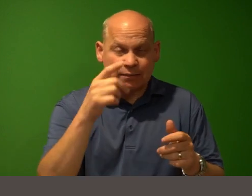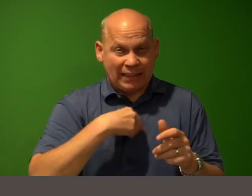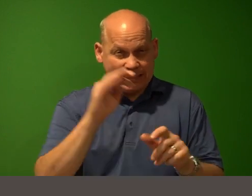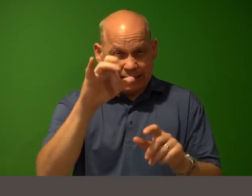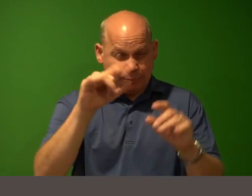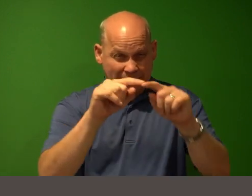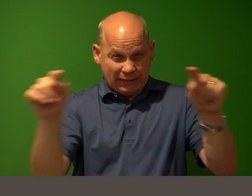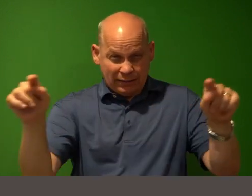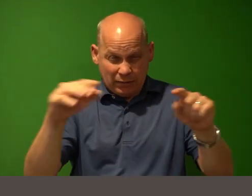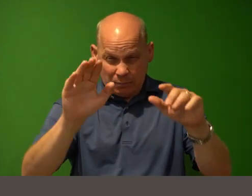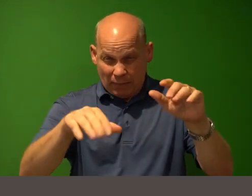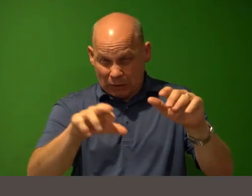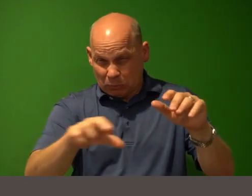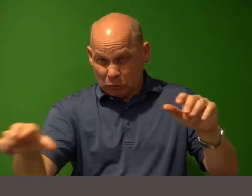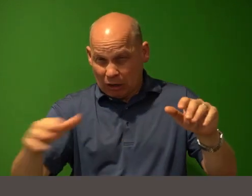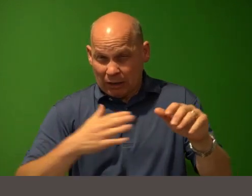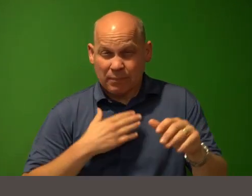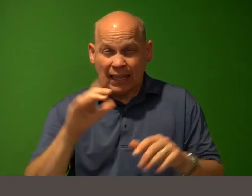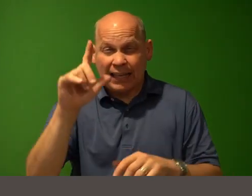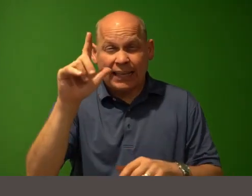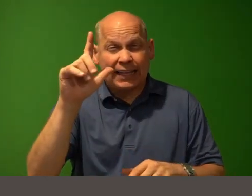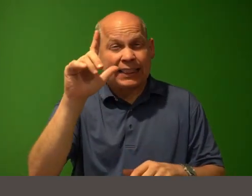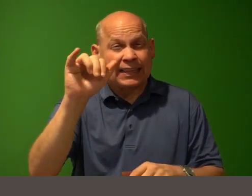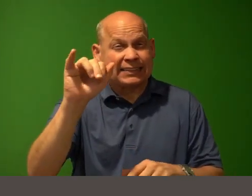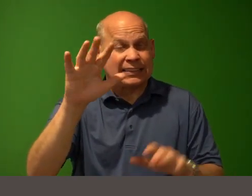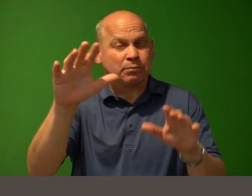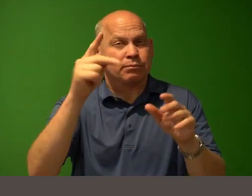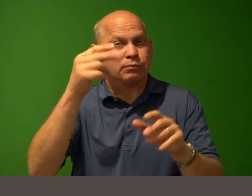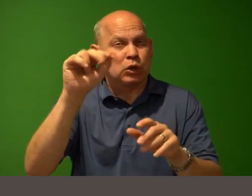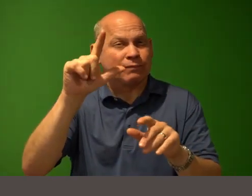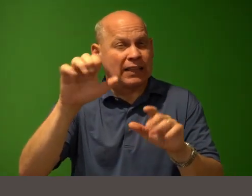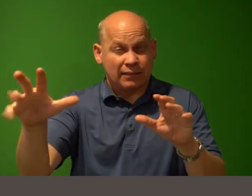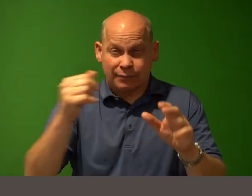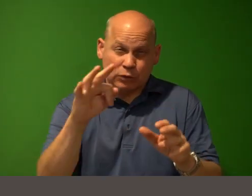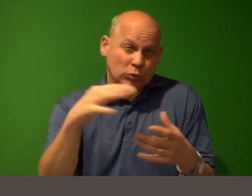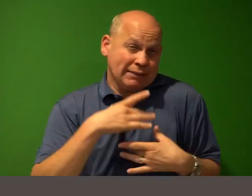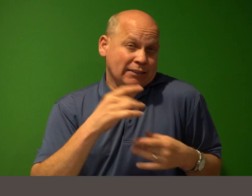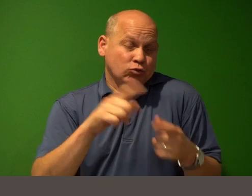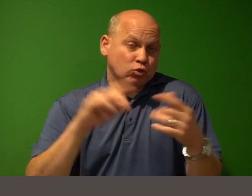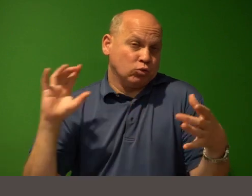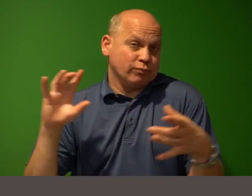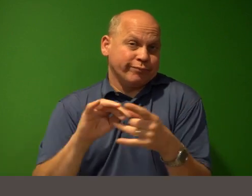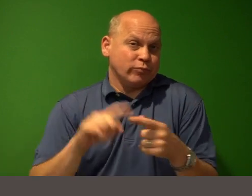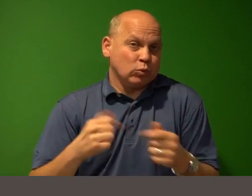bottom right is my LinkedIn profile in case you're interested in connecting with me. I